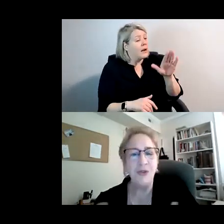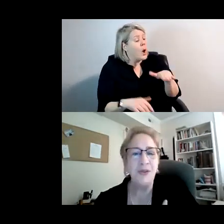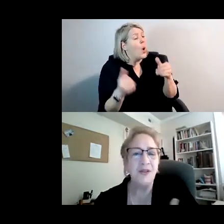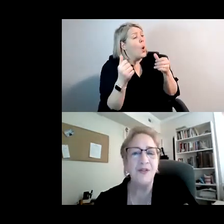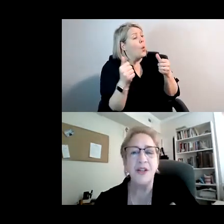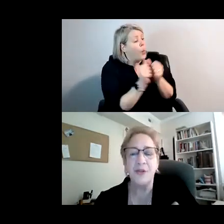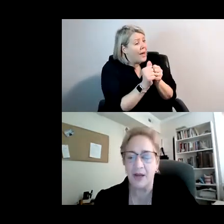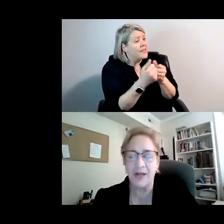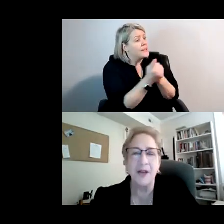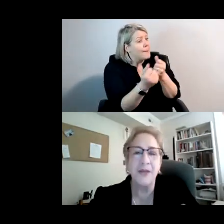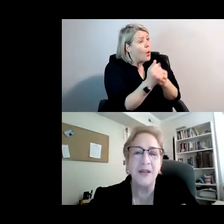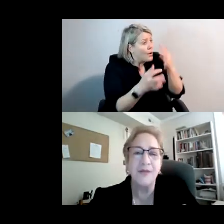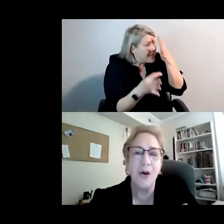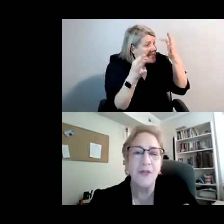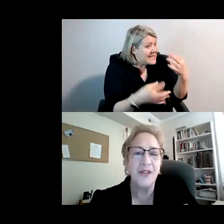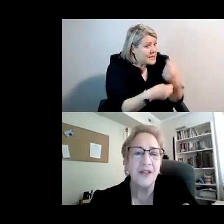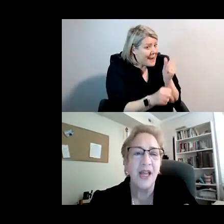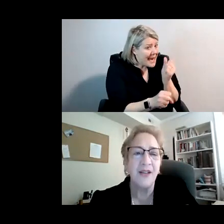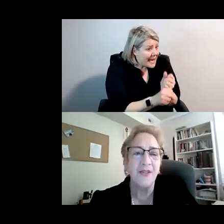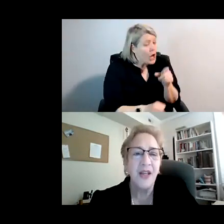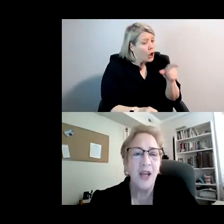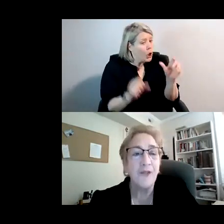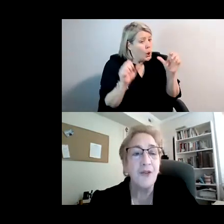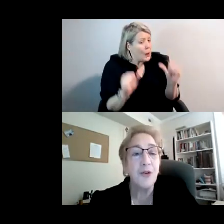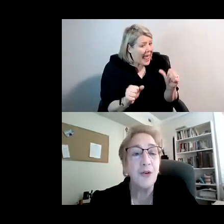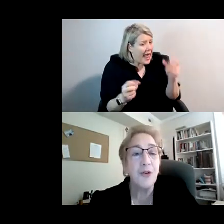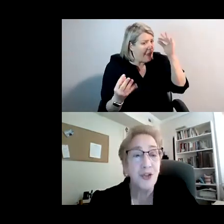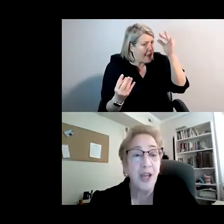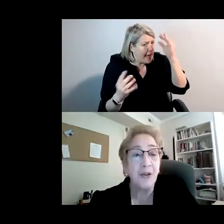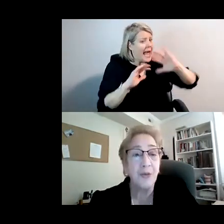you can figure out how to be involved in the life of your adult child